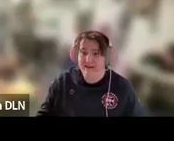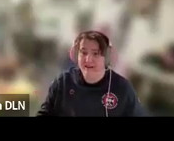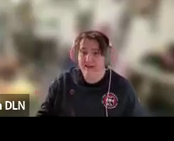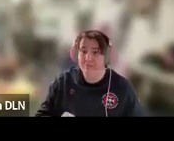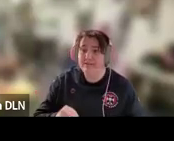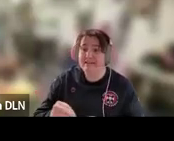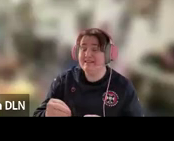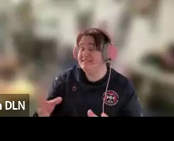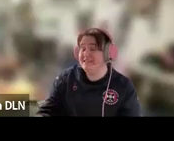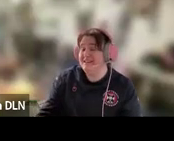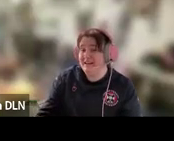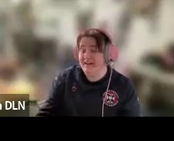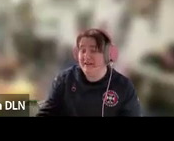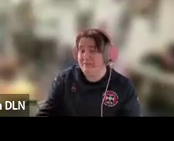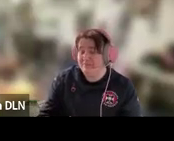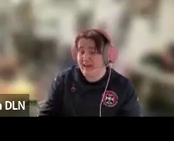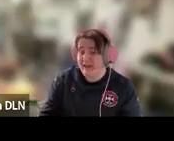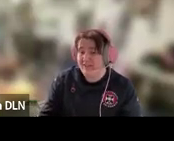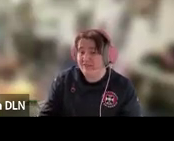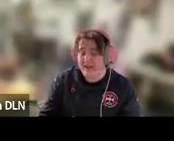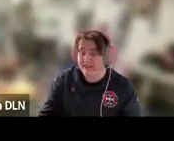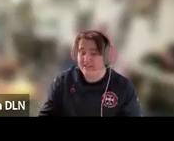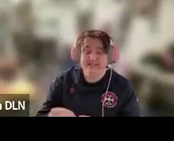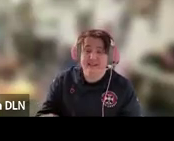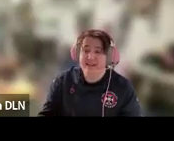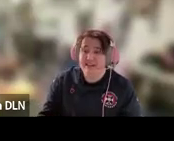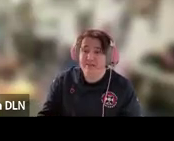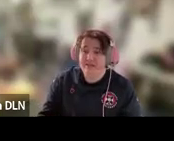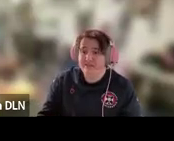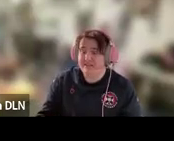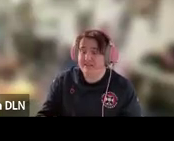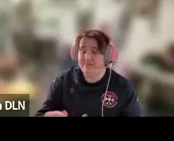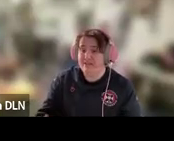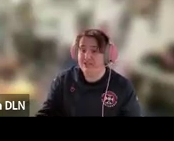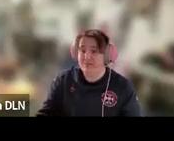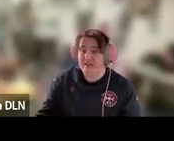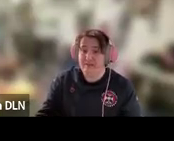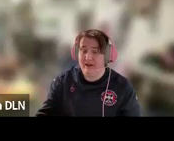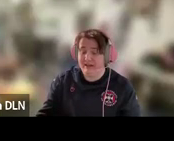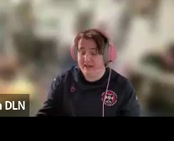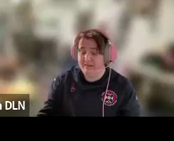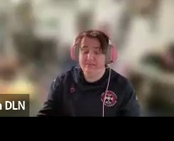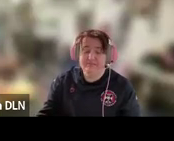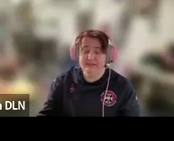"Can I please have access to any emails that mentioned me by name,